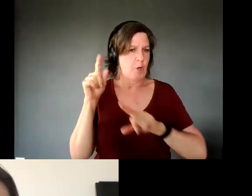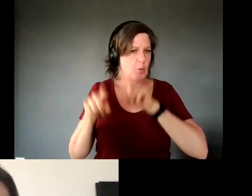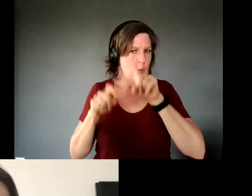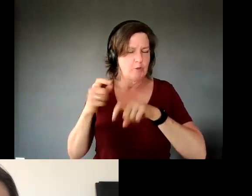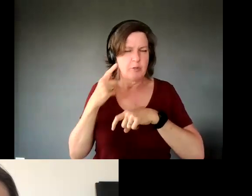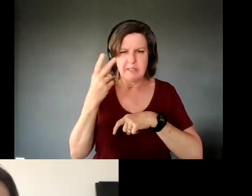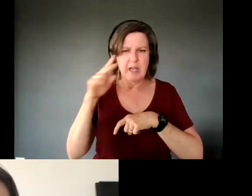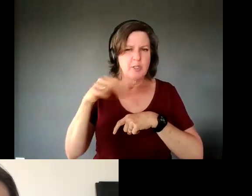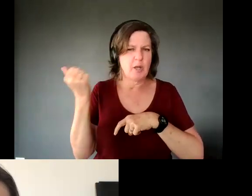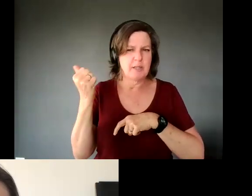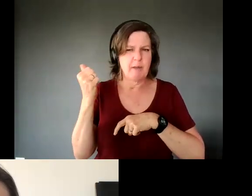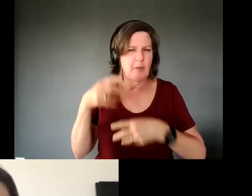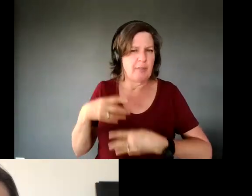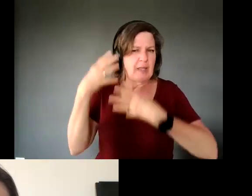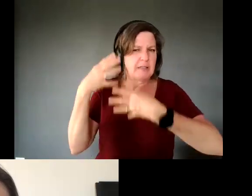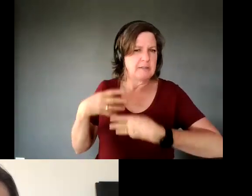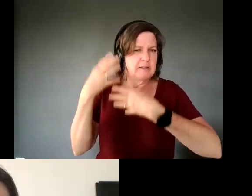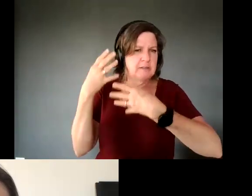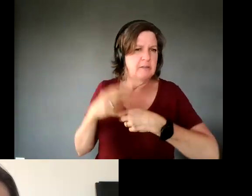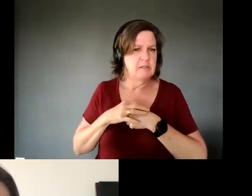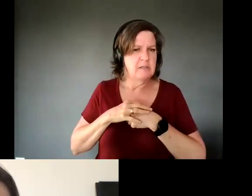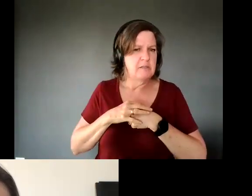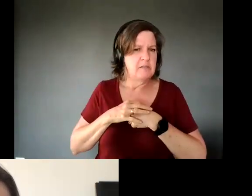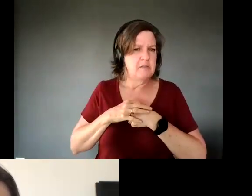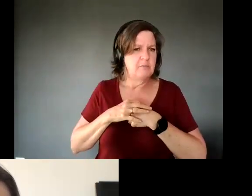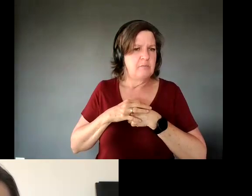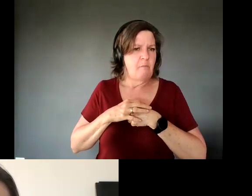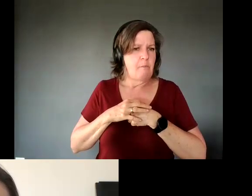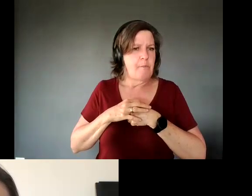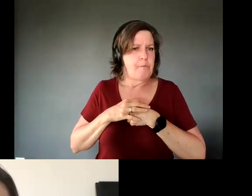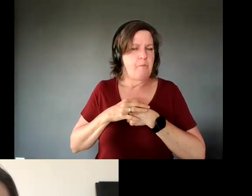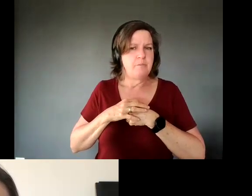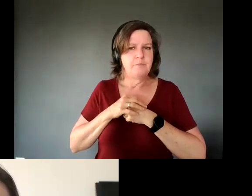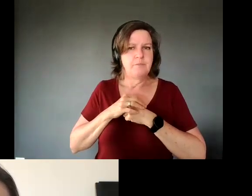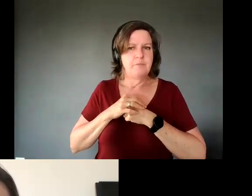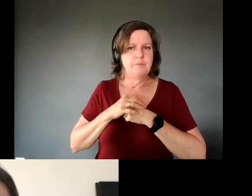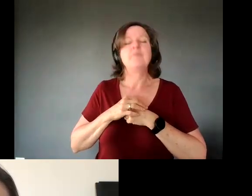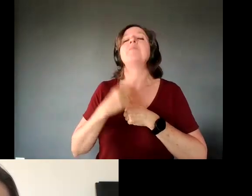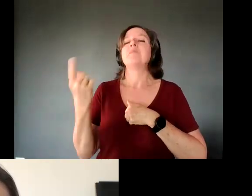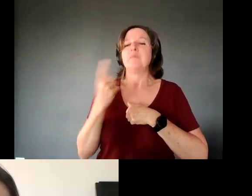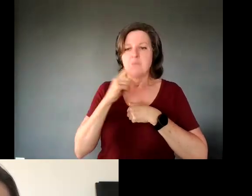some other things coming into the chat. Someone mentioned they're a certified work